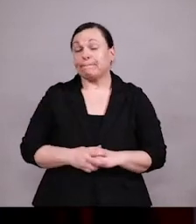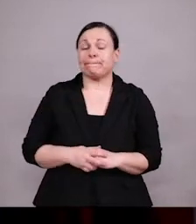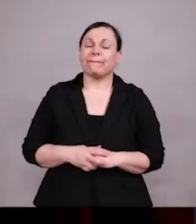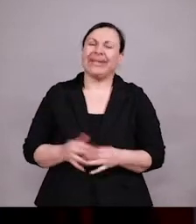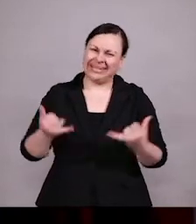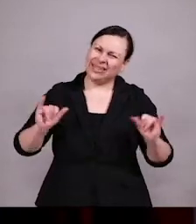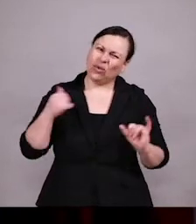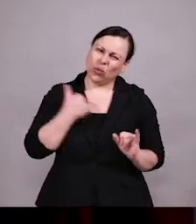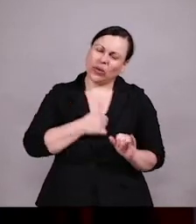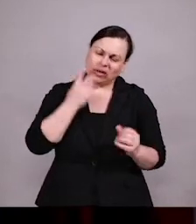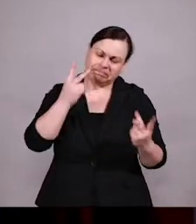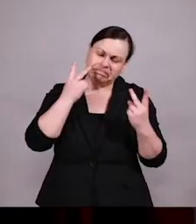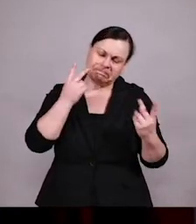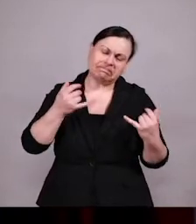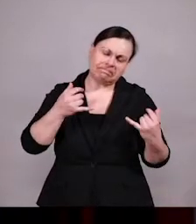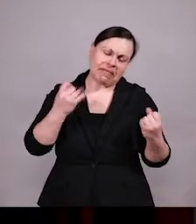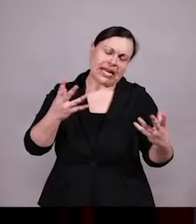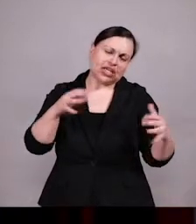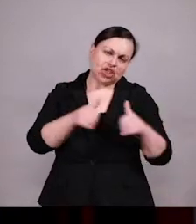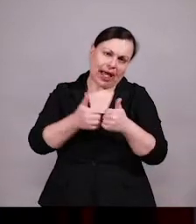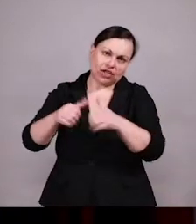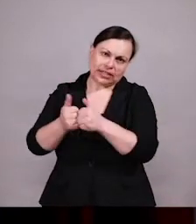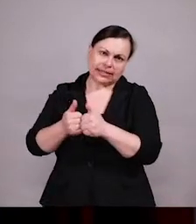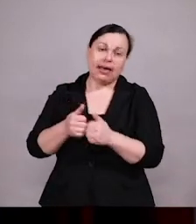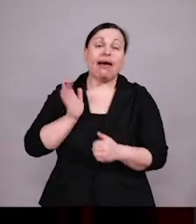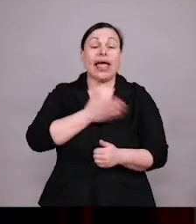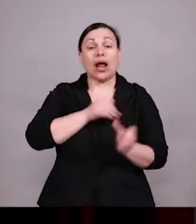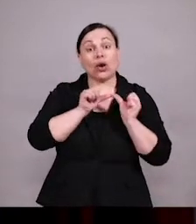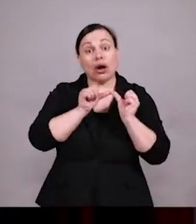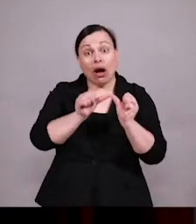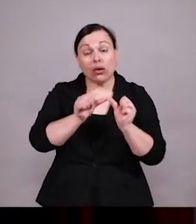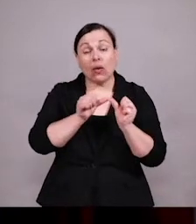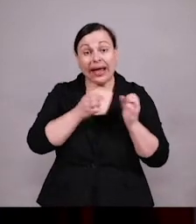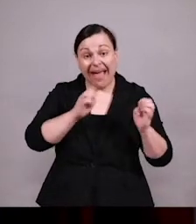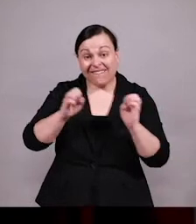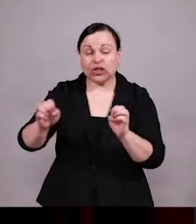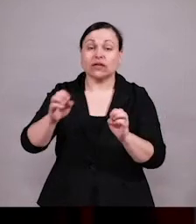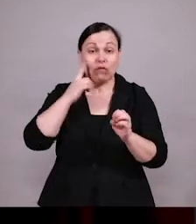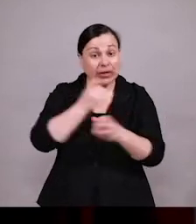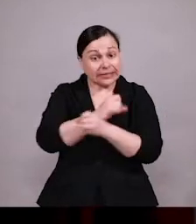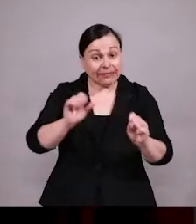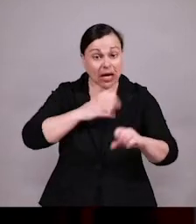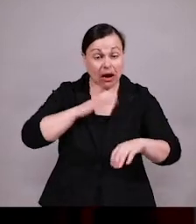many challenges remain and our ongoing efforts for keeping our campus safe will remain a priority.